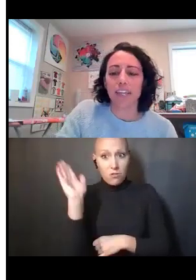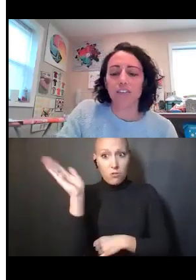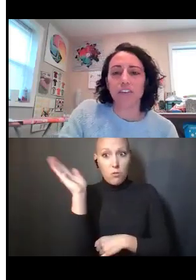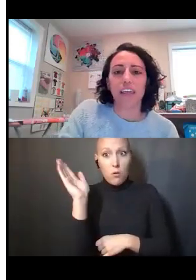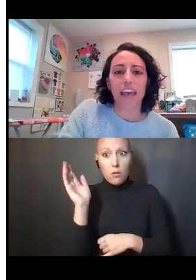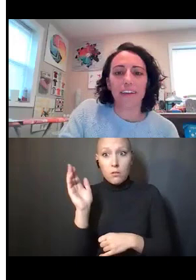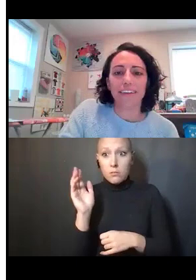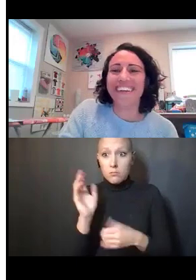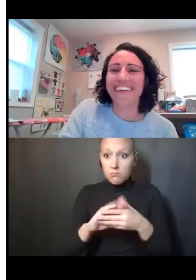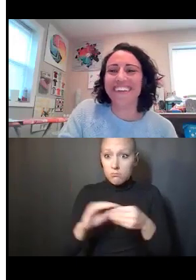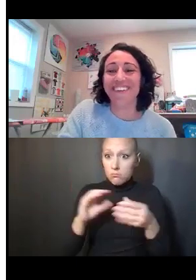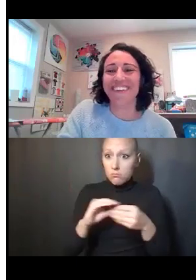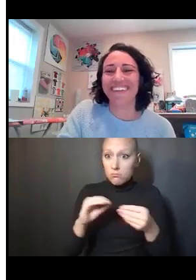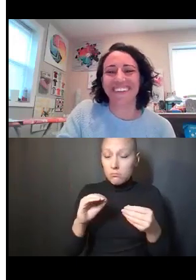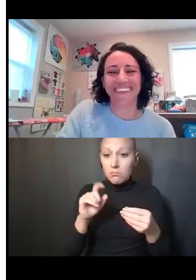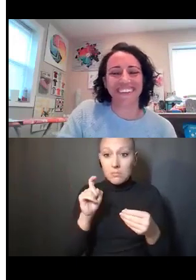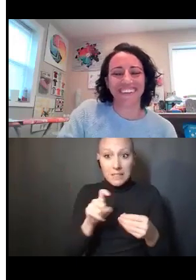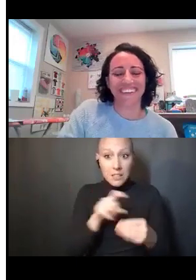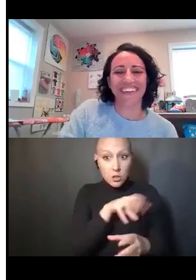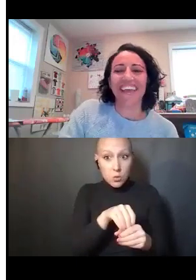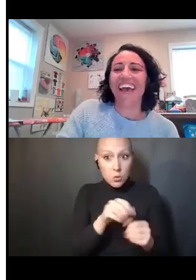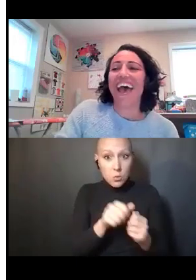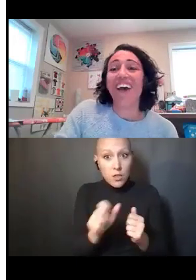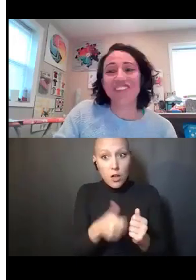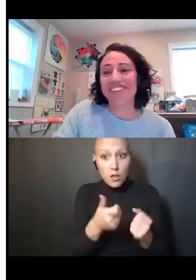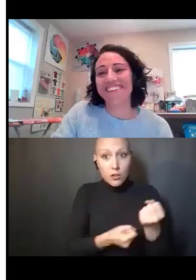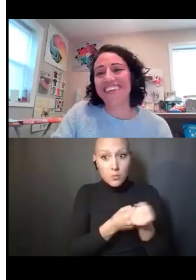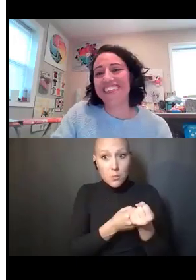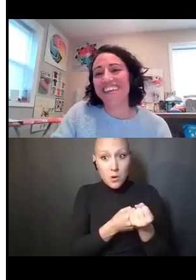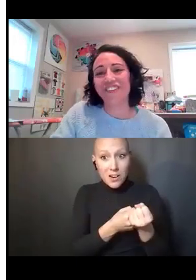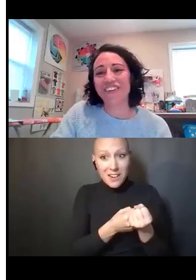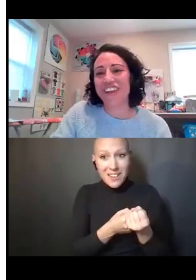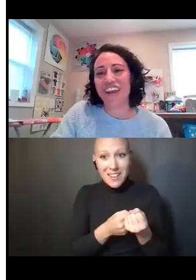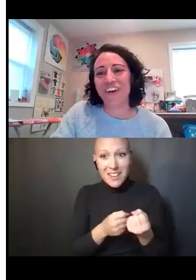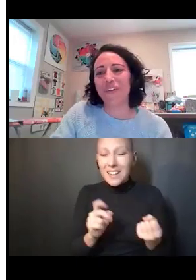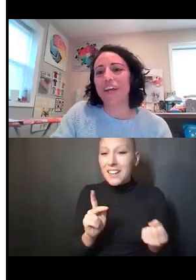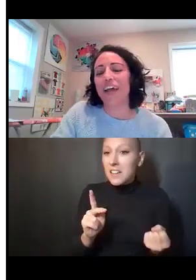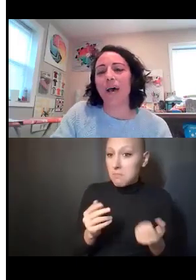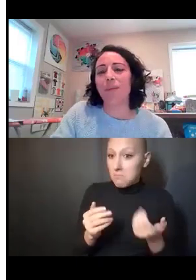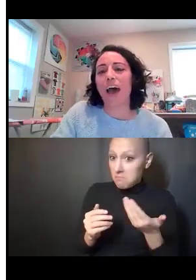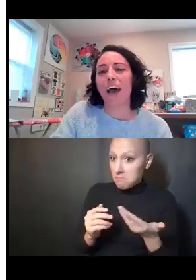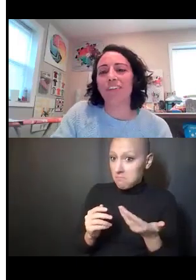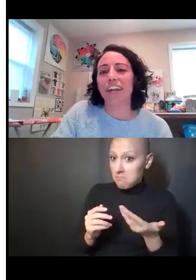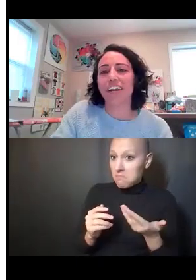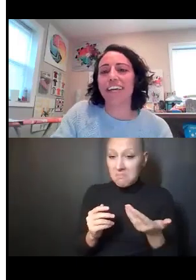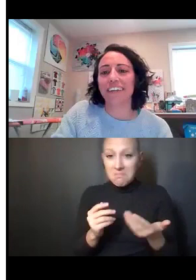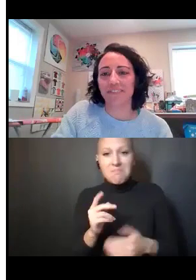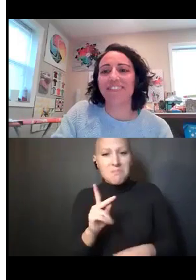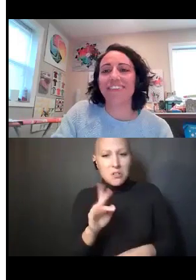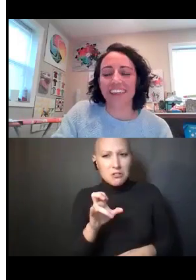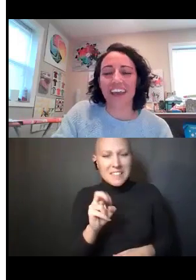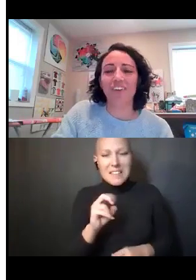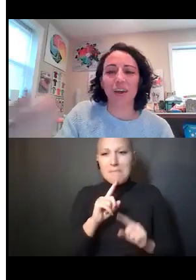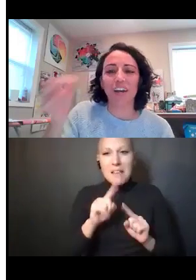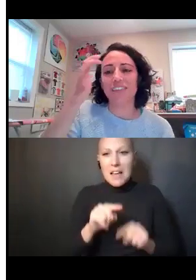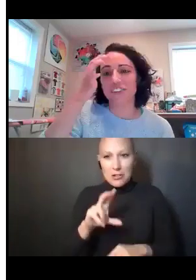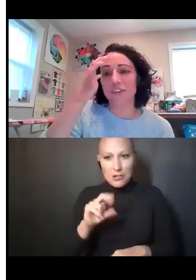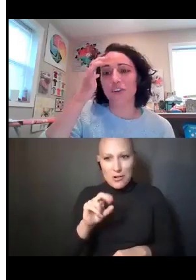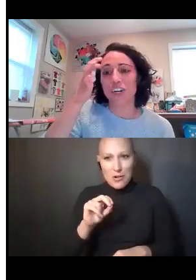Answer to that. Michelle Bulls: Go ahead. Kristin Ta: I was just going to say the answer is no. Michelle Bulls: No, right. Kristin Ta: The honorarium does not require disclosure.